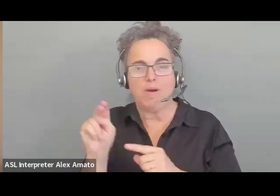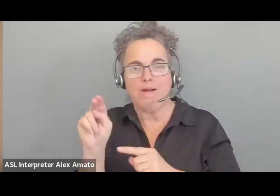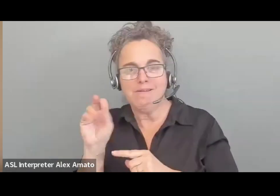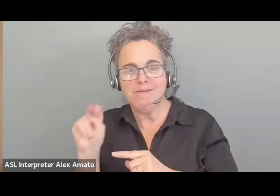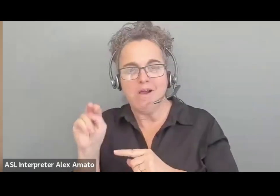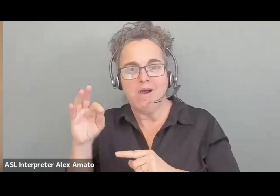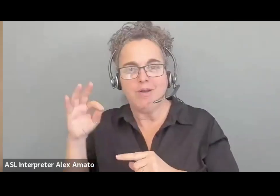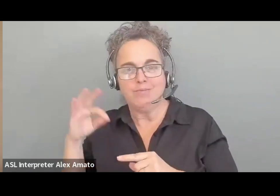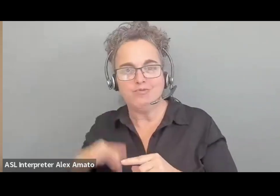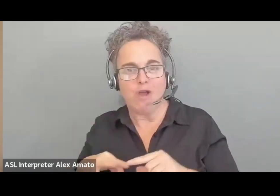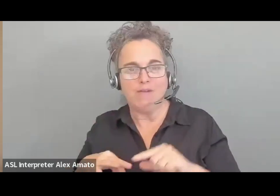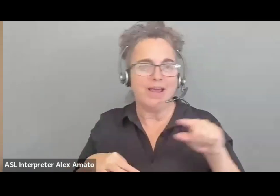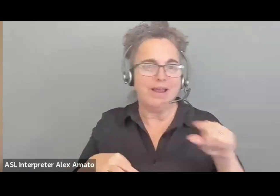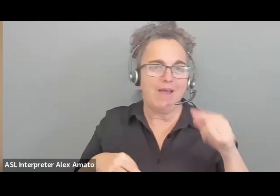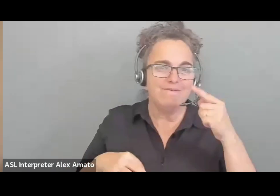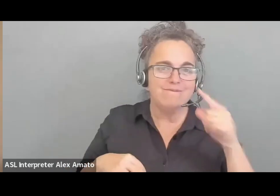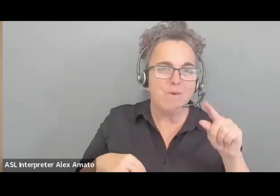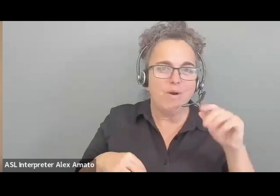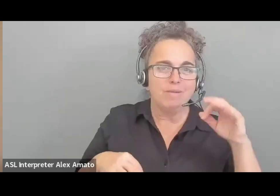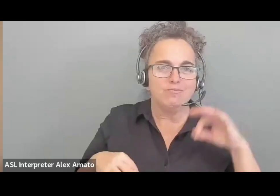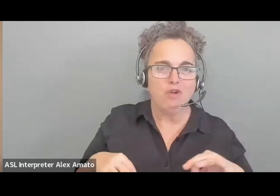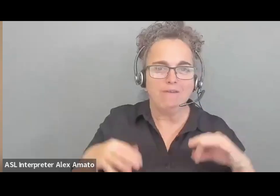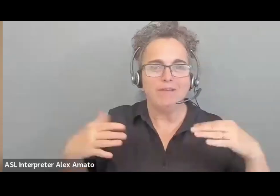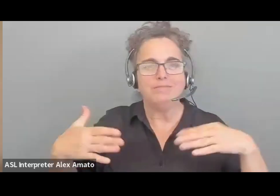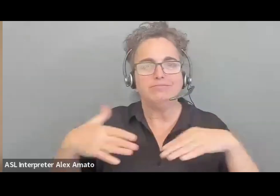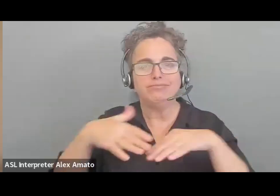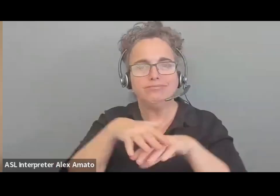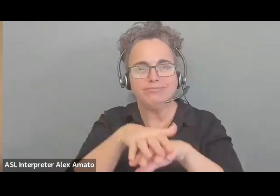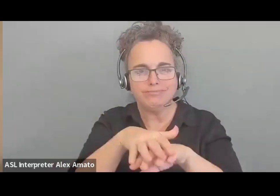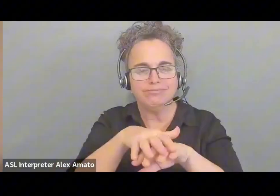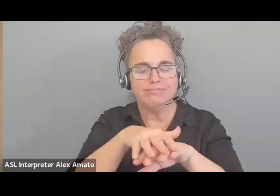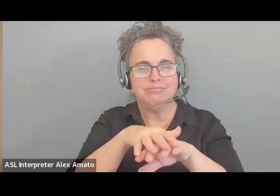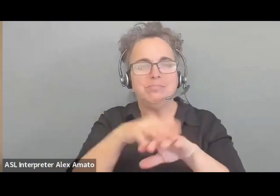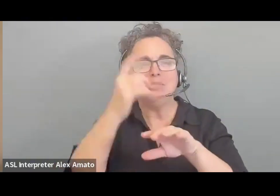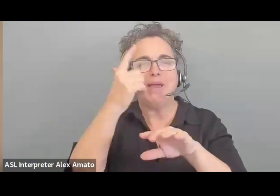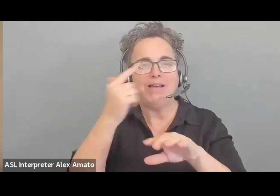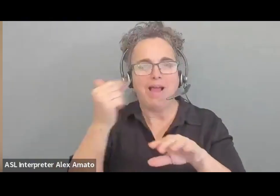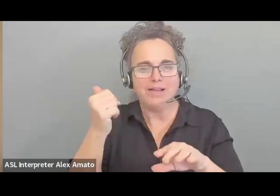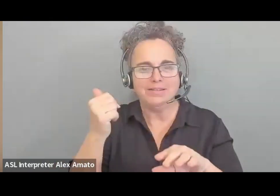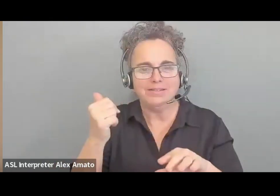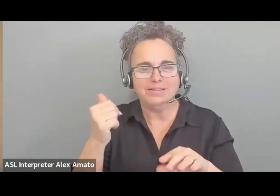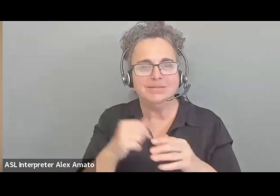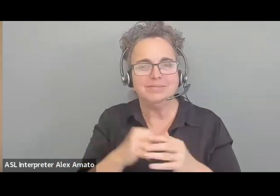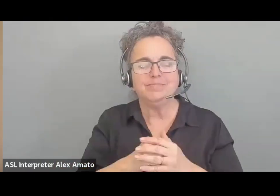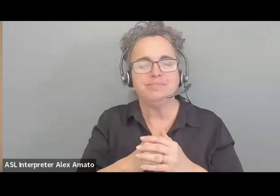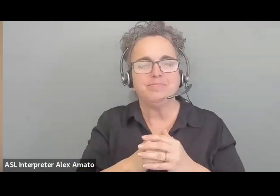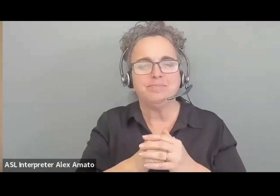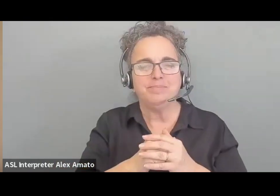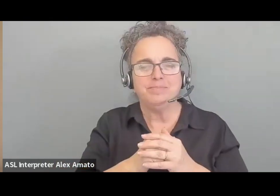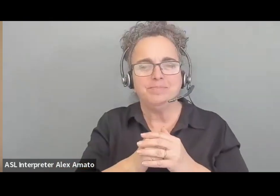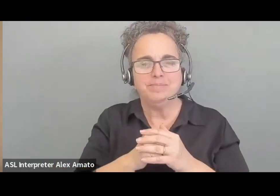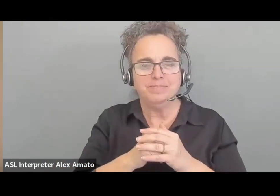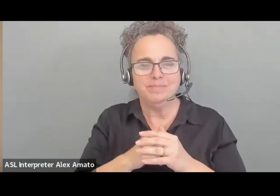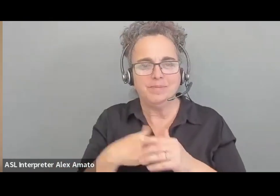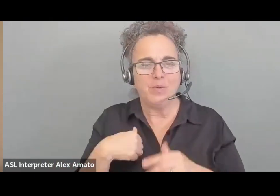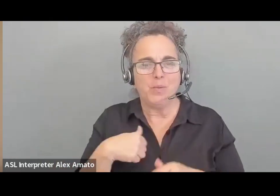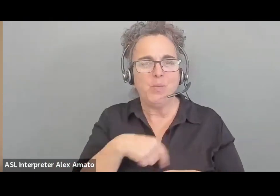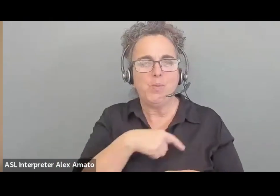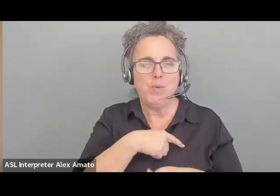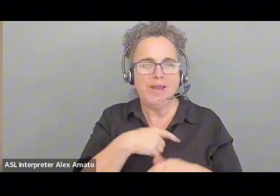and the for-profit sector kind of intersects. And I think it's because we, we have inherently different